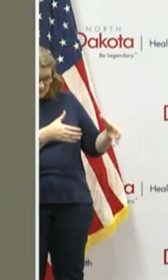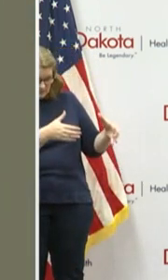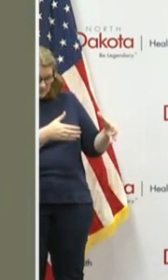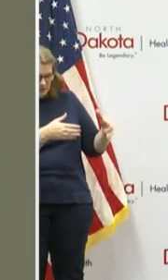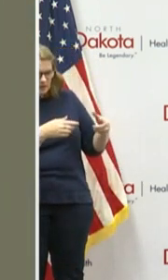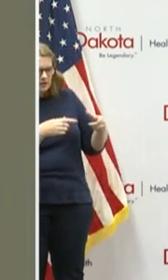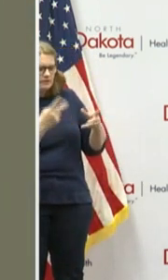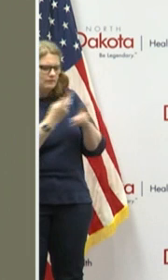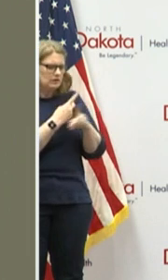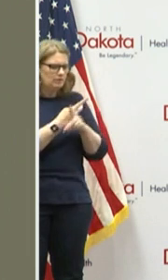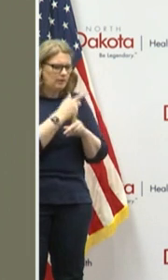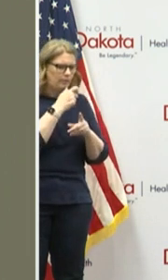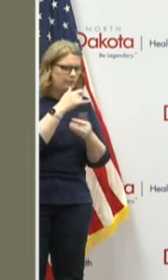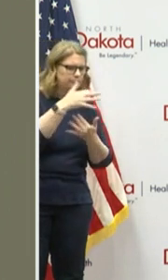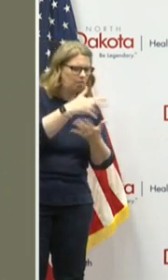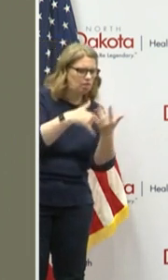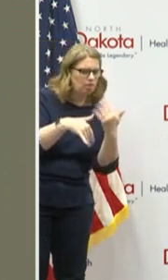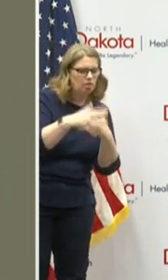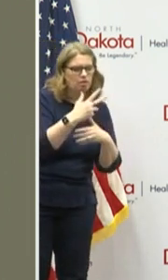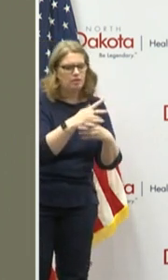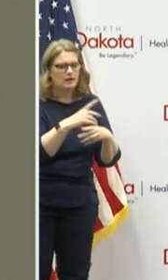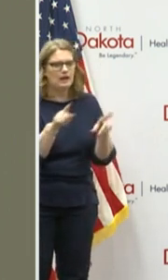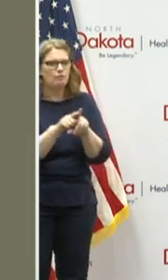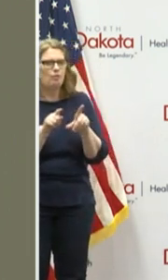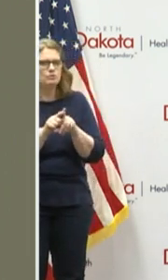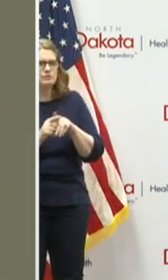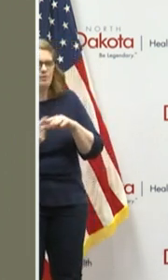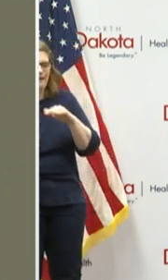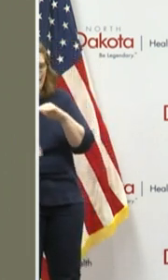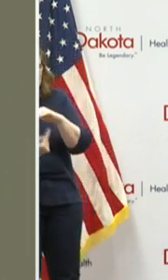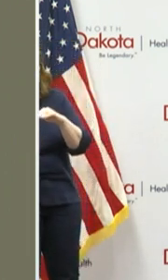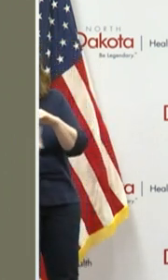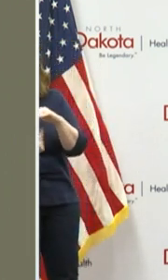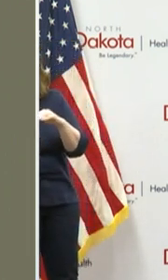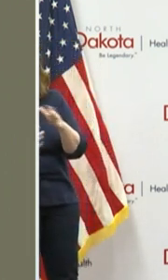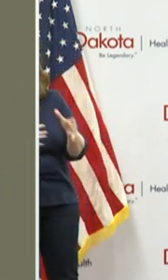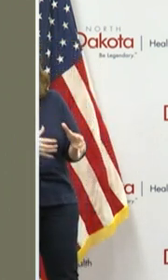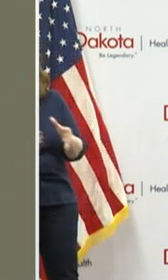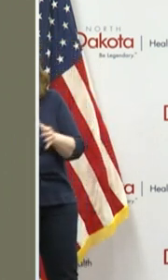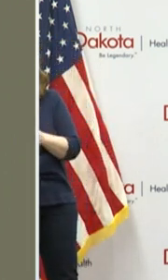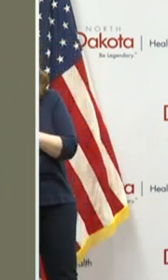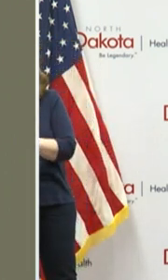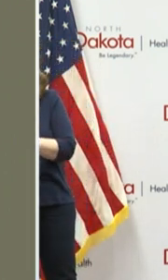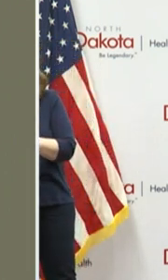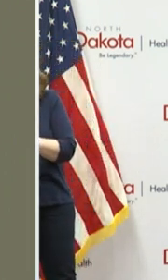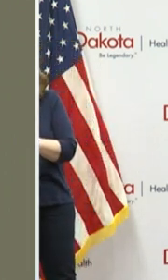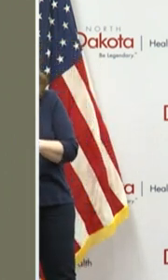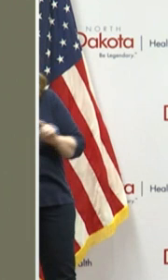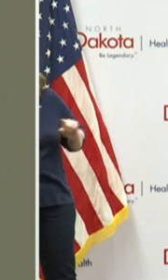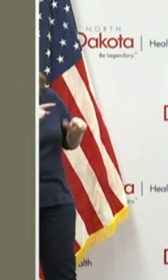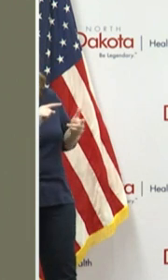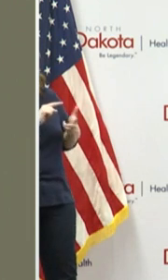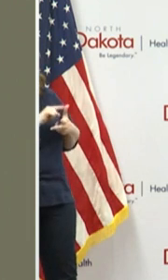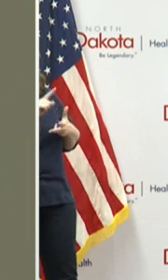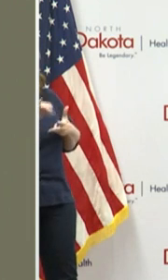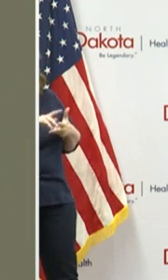LOT, AND WE DO IT BECAUSE WE CAN IDENTIFY WHERE THE CASES ARE, WE CAN TRACE THOSE AND WE CAN